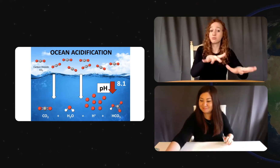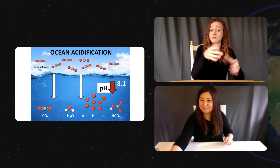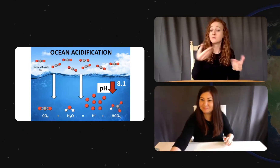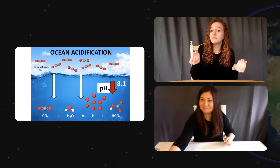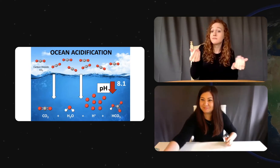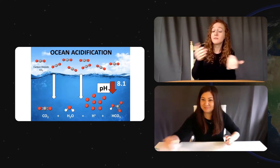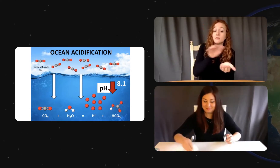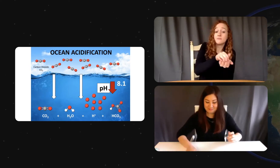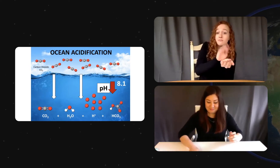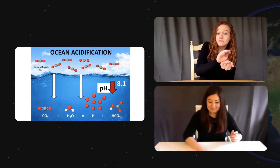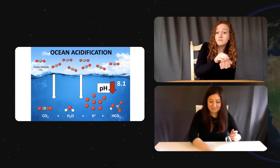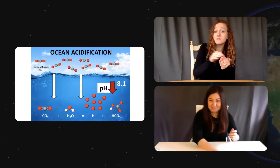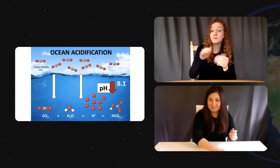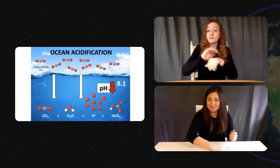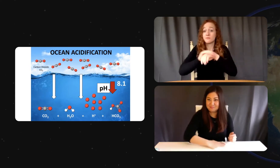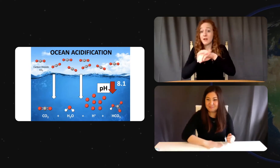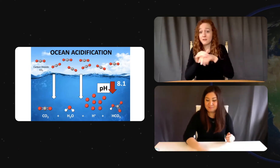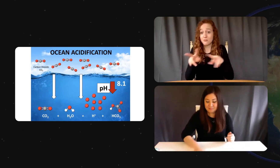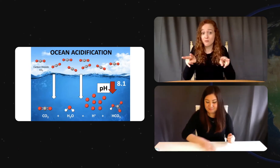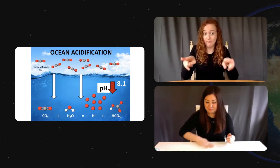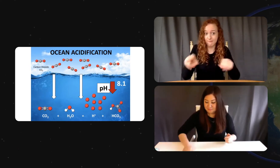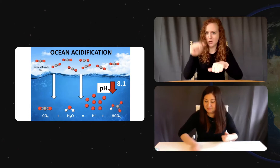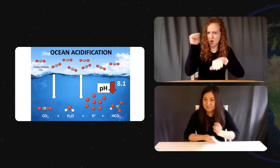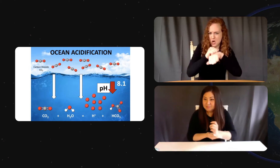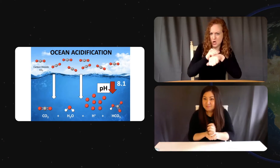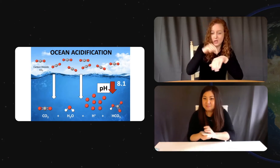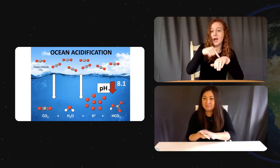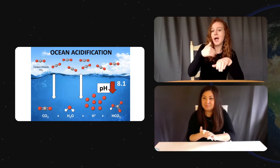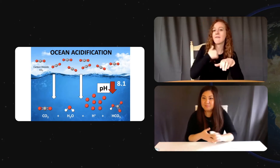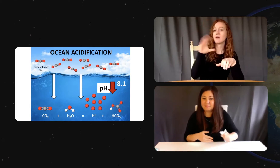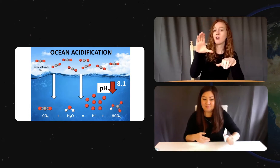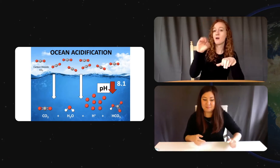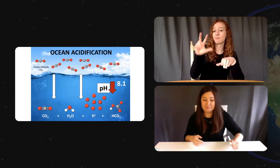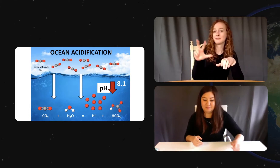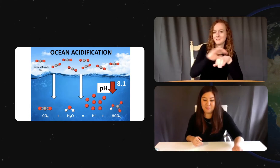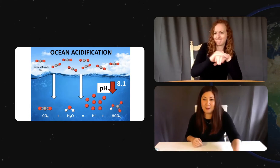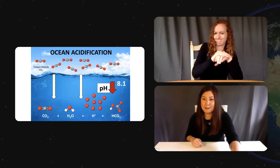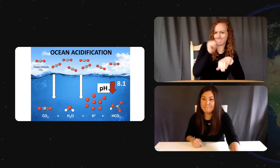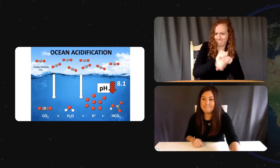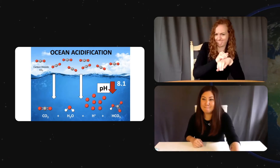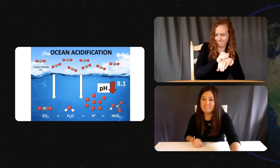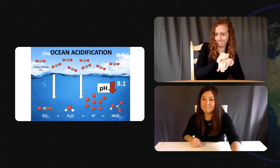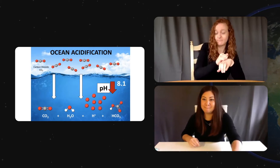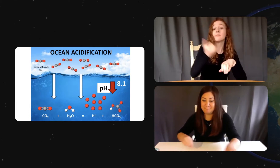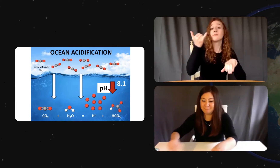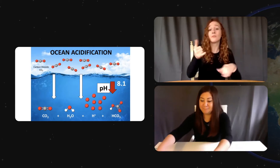This same thing is happening with crabs' and clams' exoskeletons.